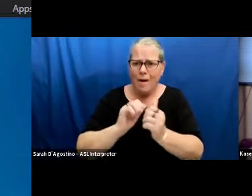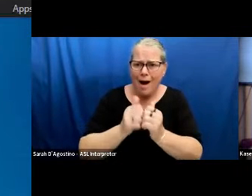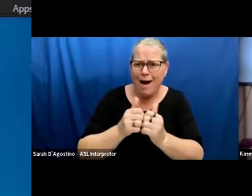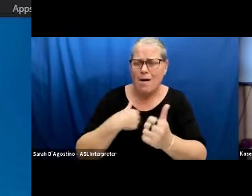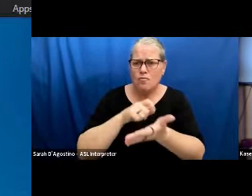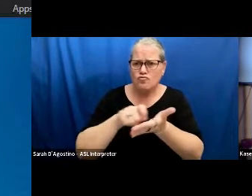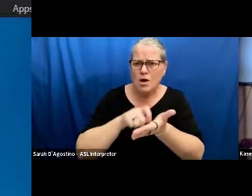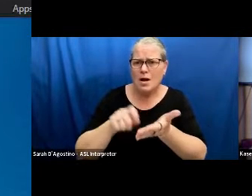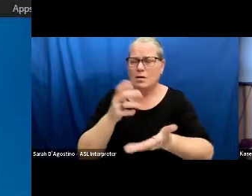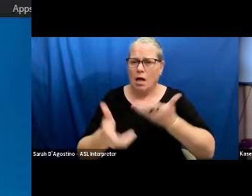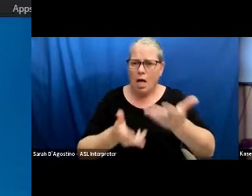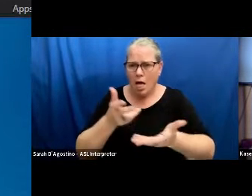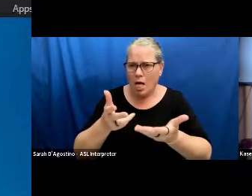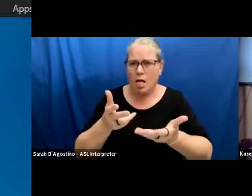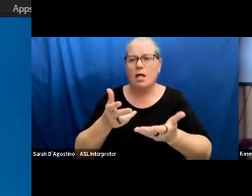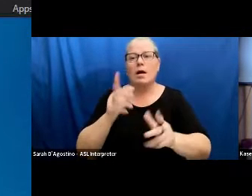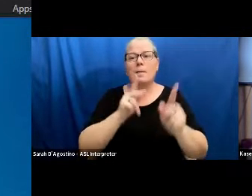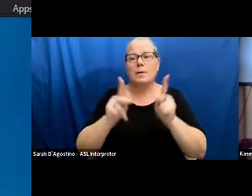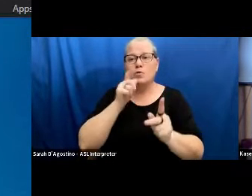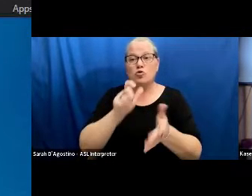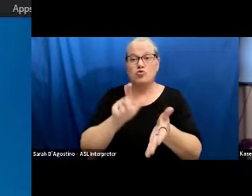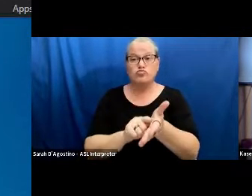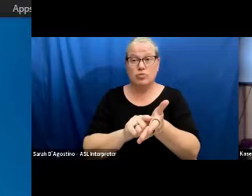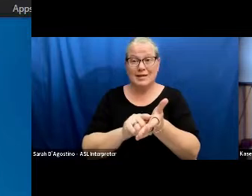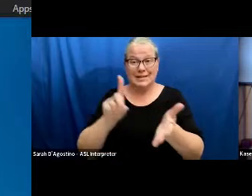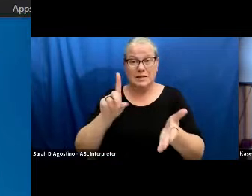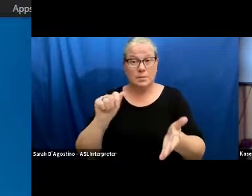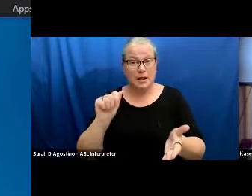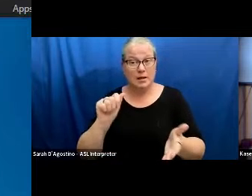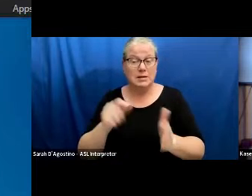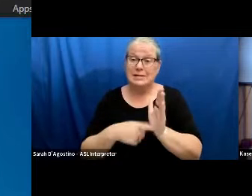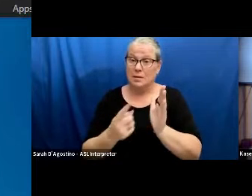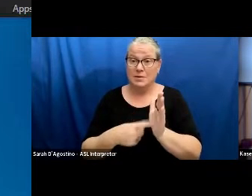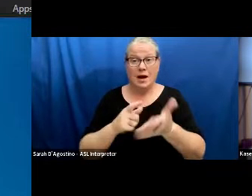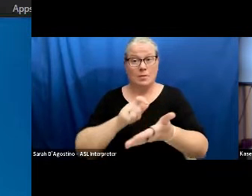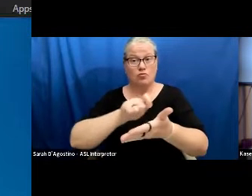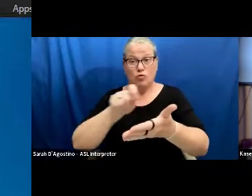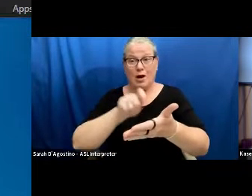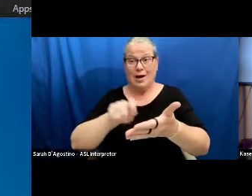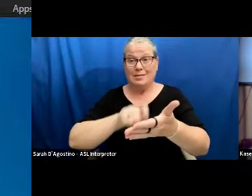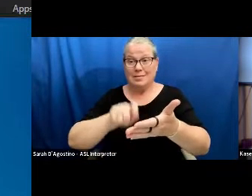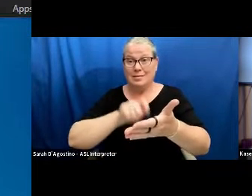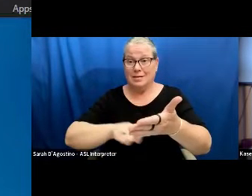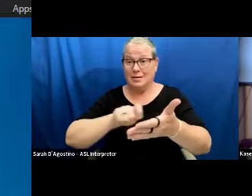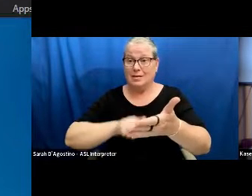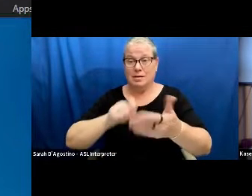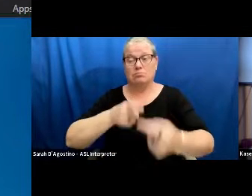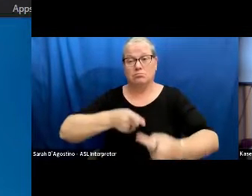who have print disabilities sometimes filling in the form itself or filling in the online